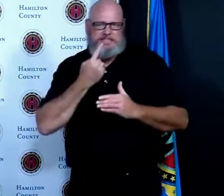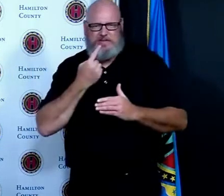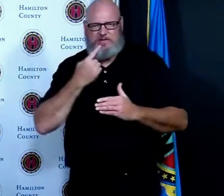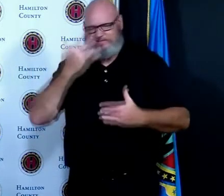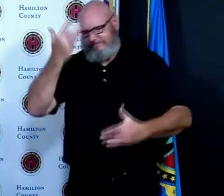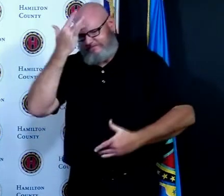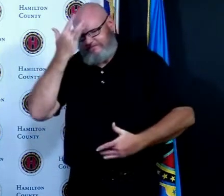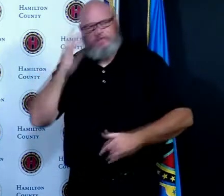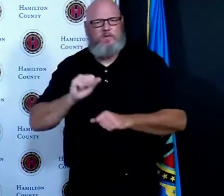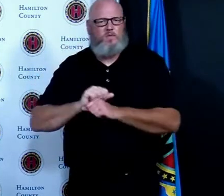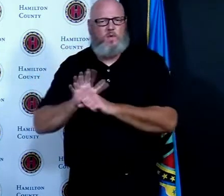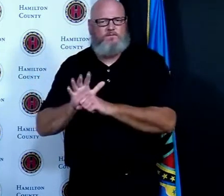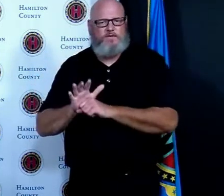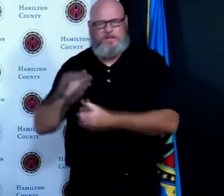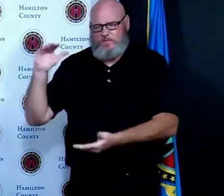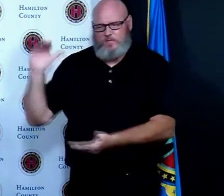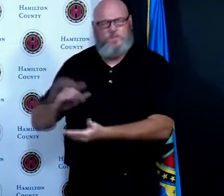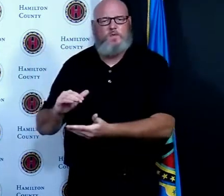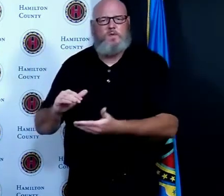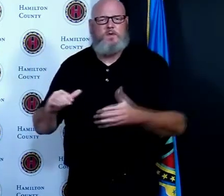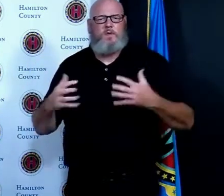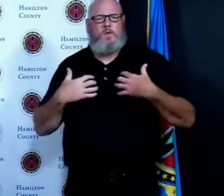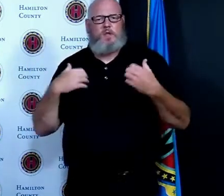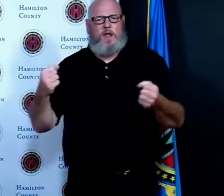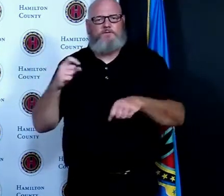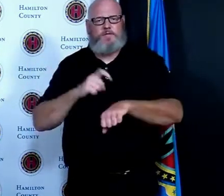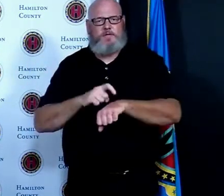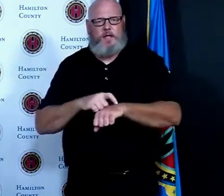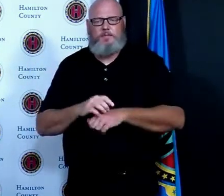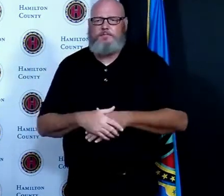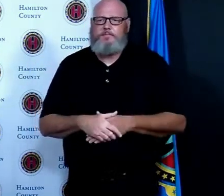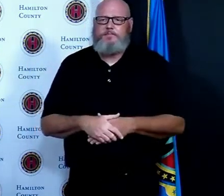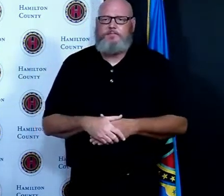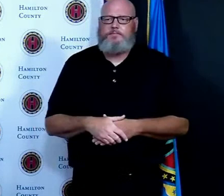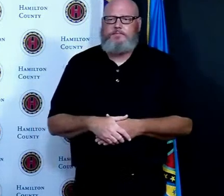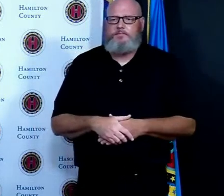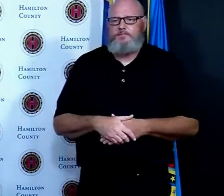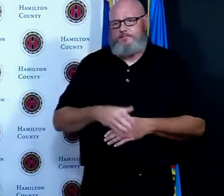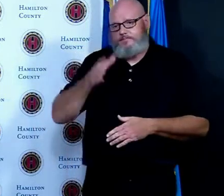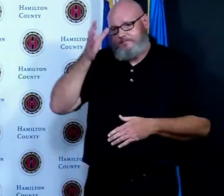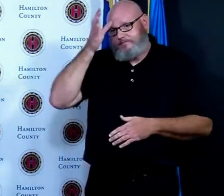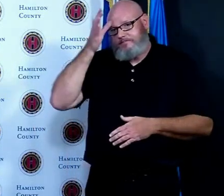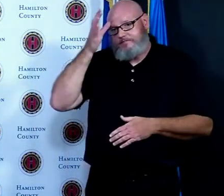and making sure that we have the capacity definitely a concern in April we have a